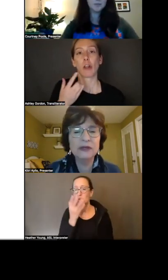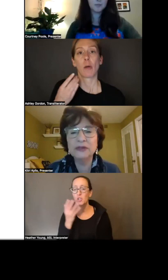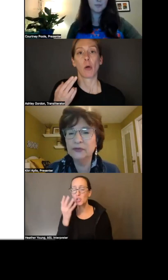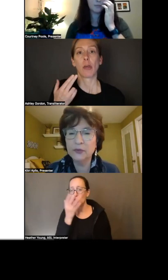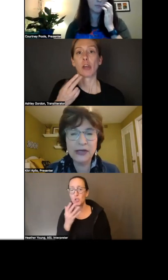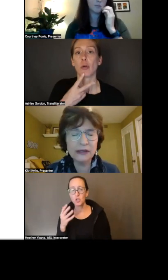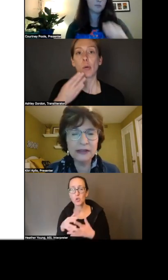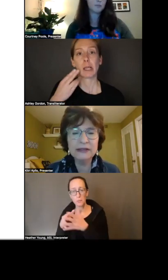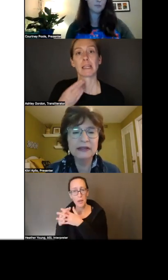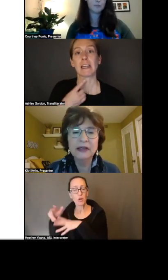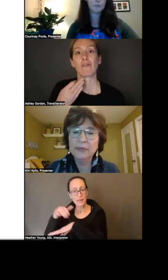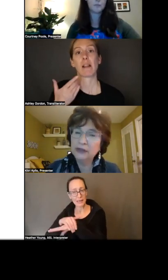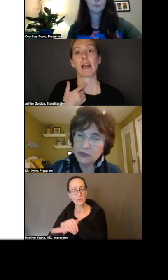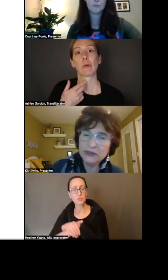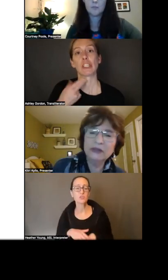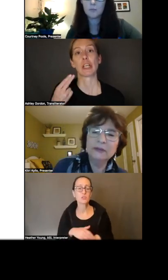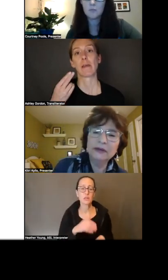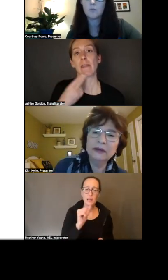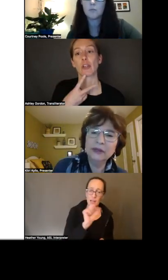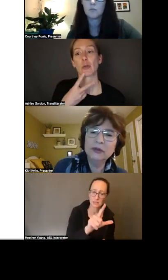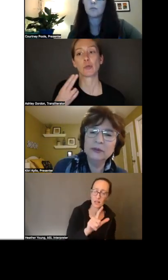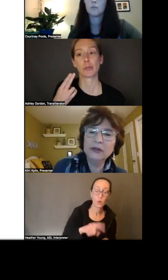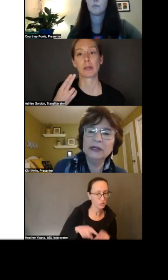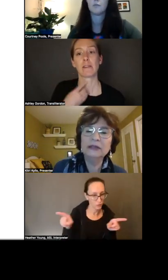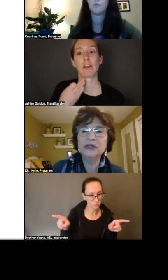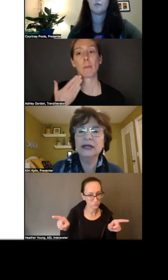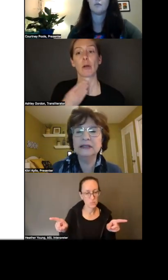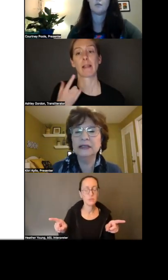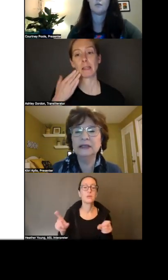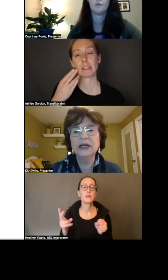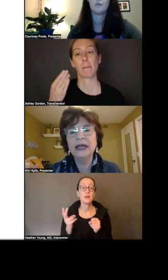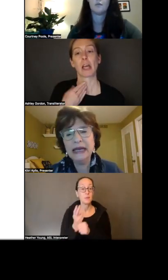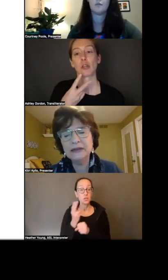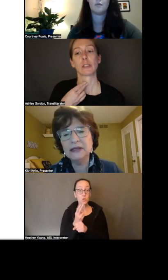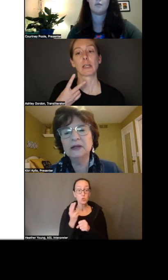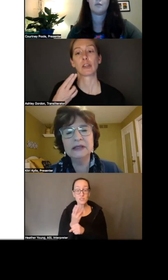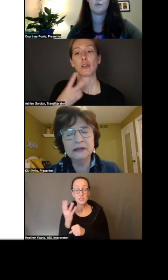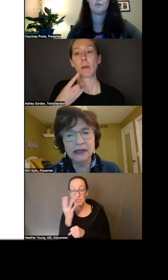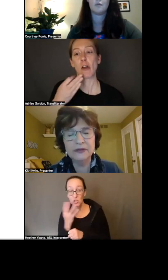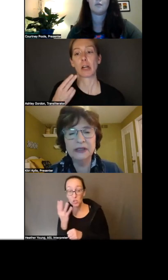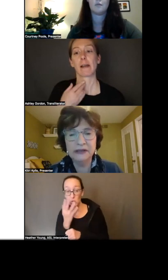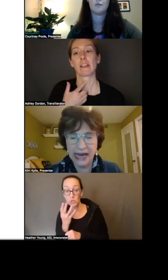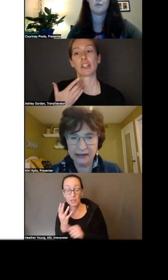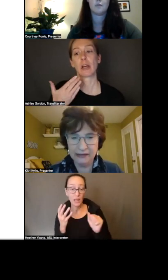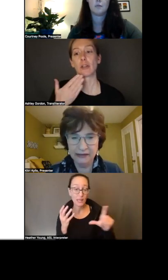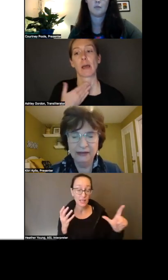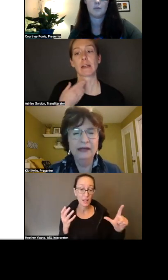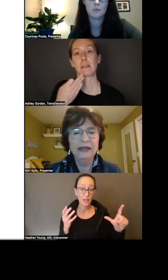They use different modalities. By using cued American English to access English, ASL is left intact.